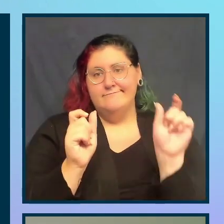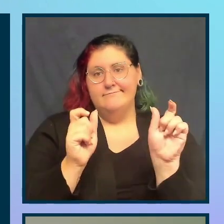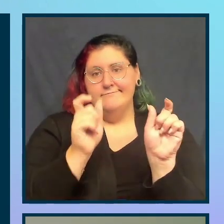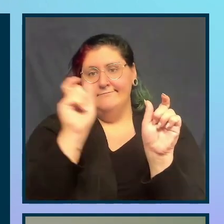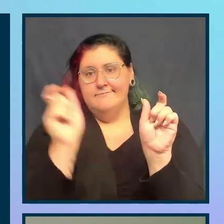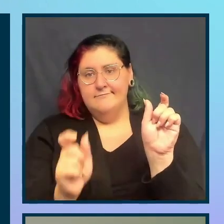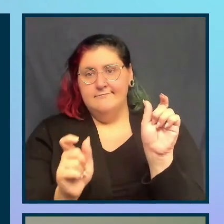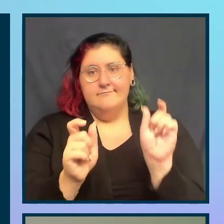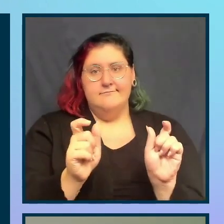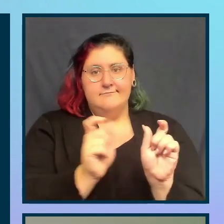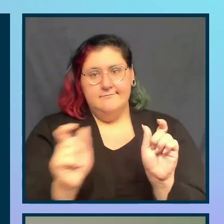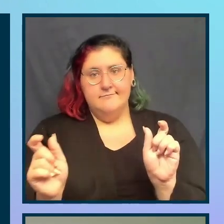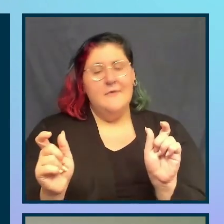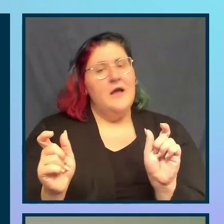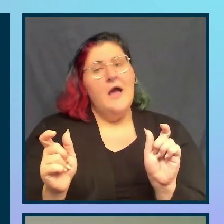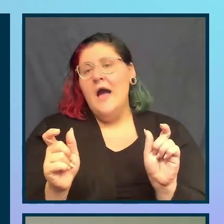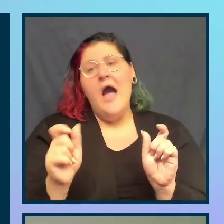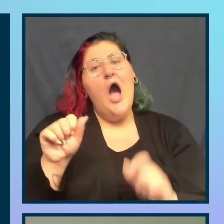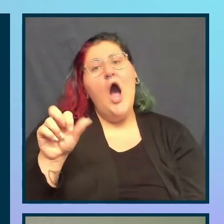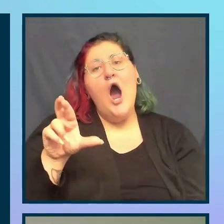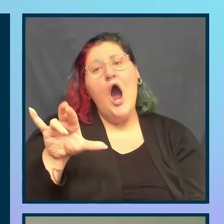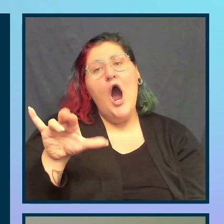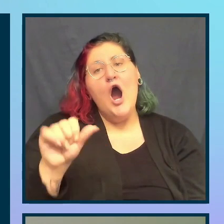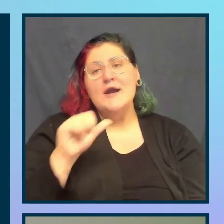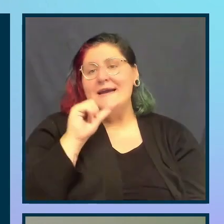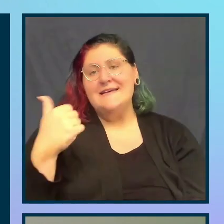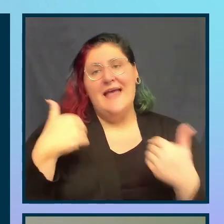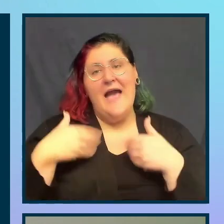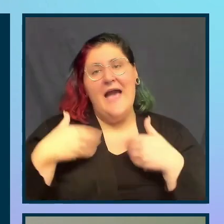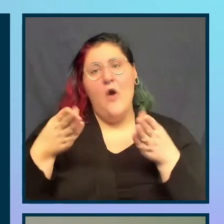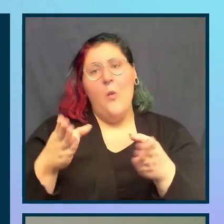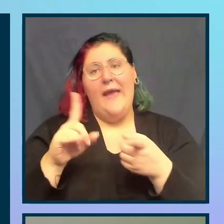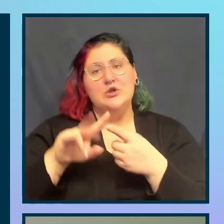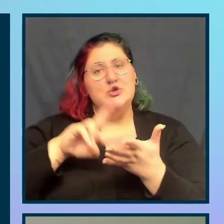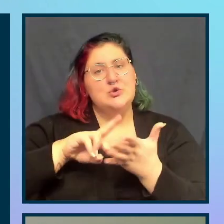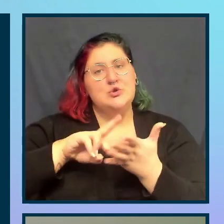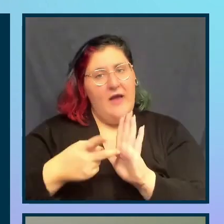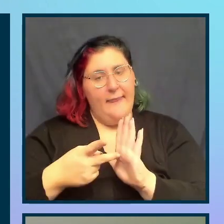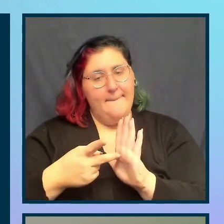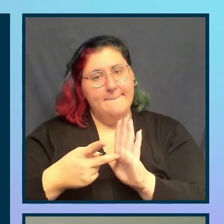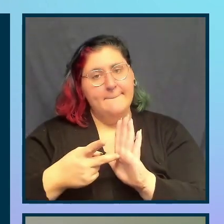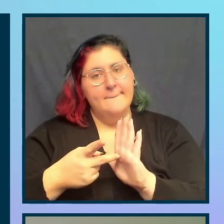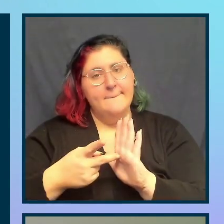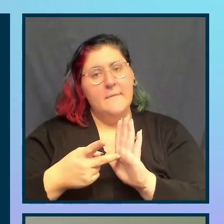define them because they aren't, by the spec, they are not loud within something like a tab or a tree item,